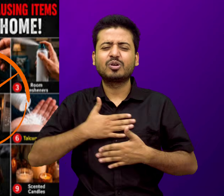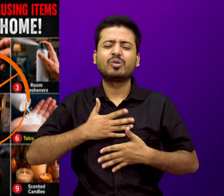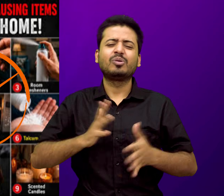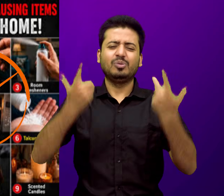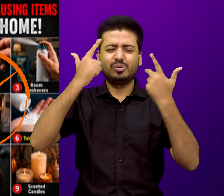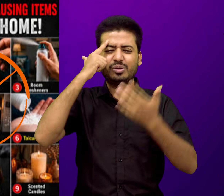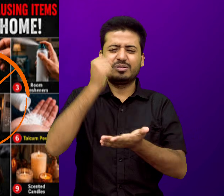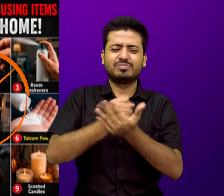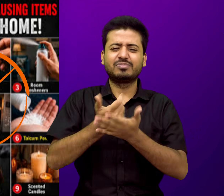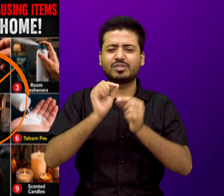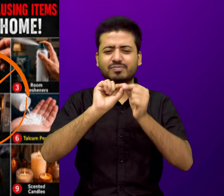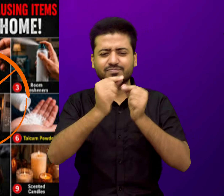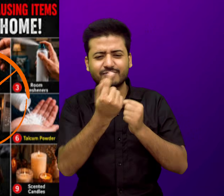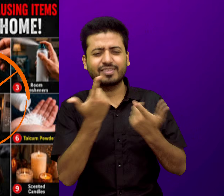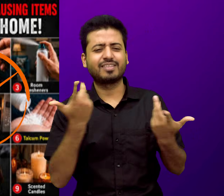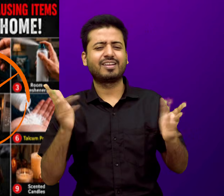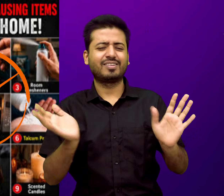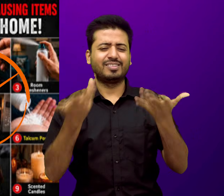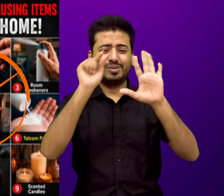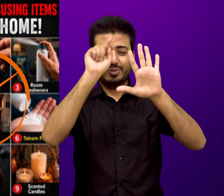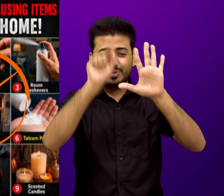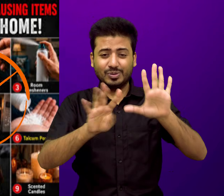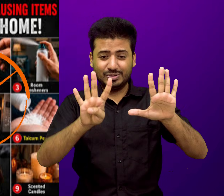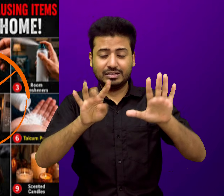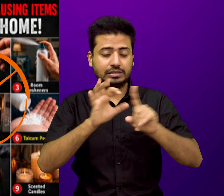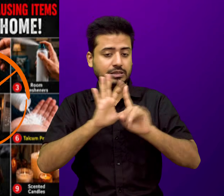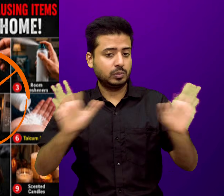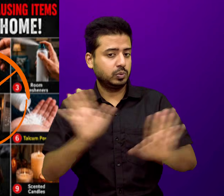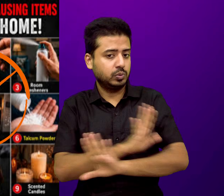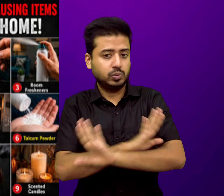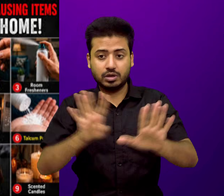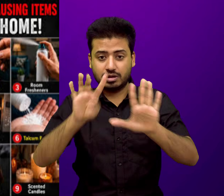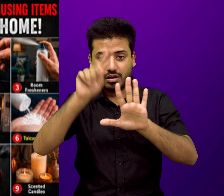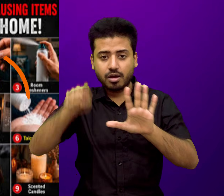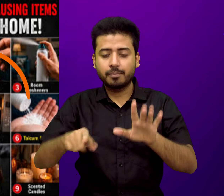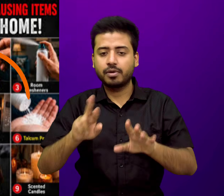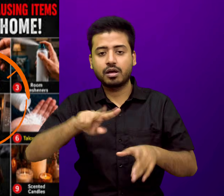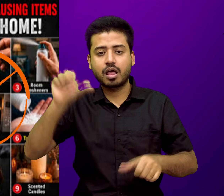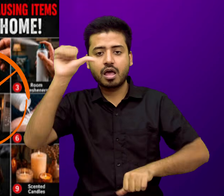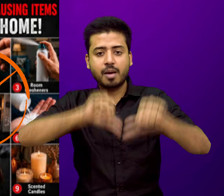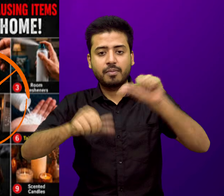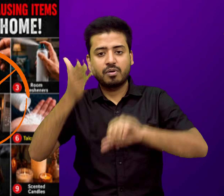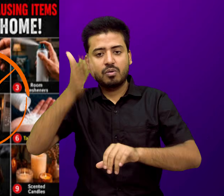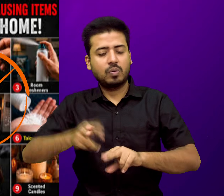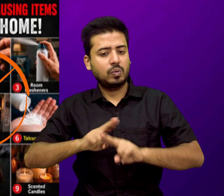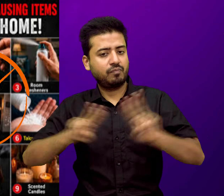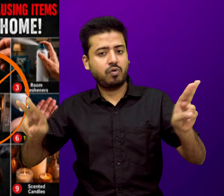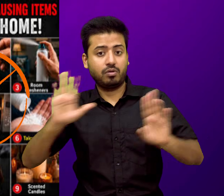breathing discomfort. Plastics can leech chemical softeners or microplastics into food or drinks,